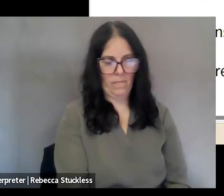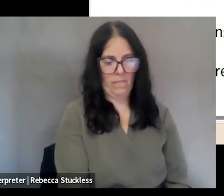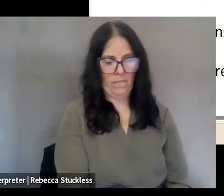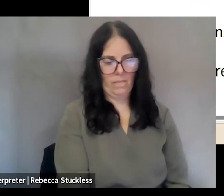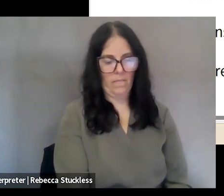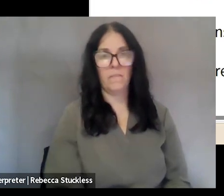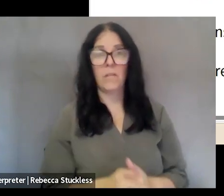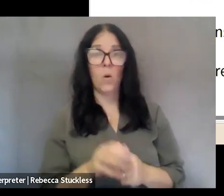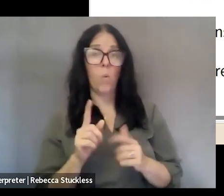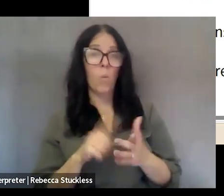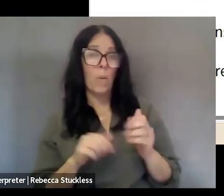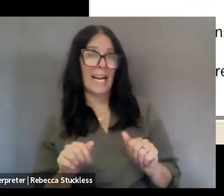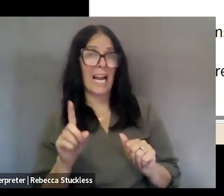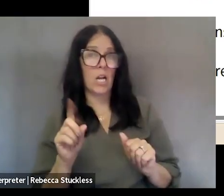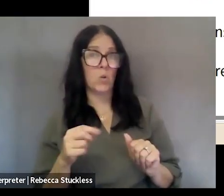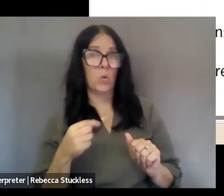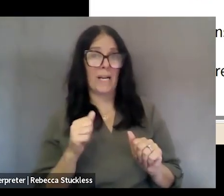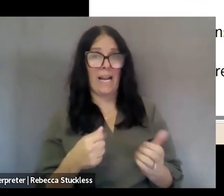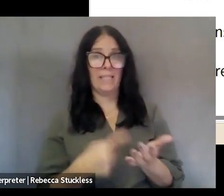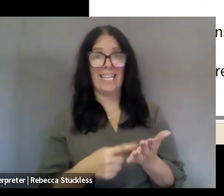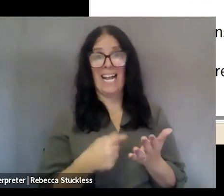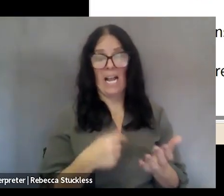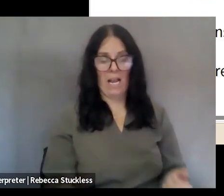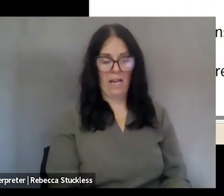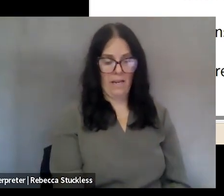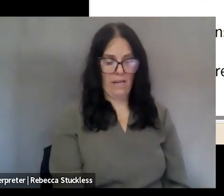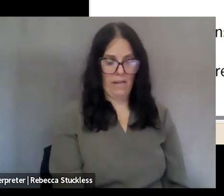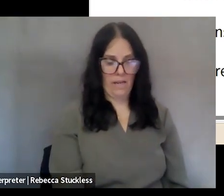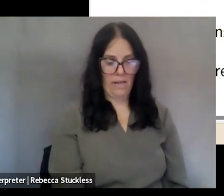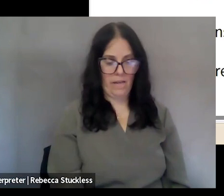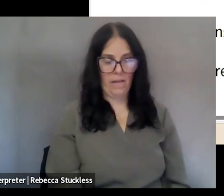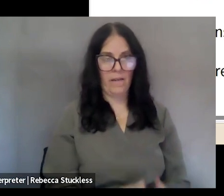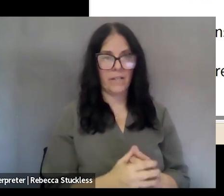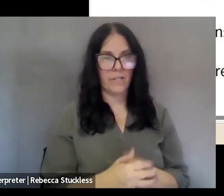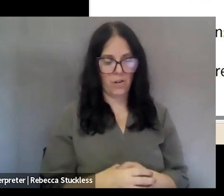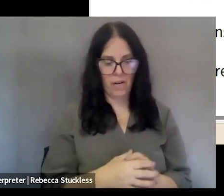talk openly about it. I talk about my stroke and my disabilities all the time to the point where